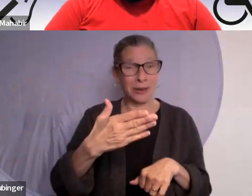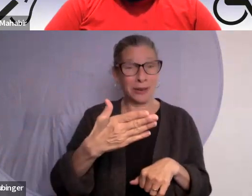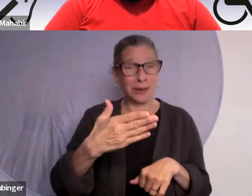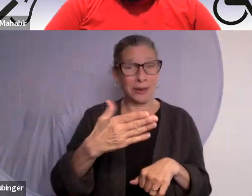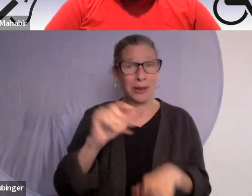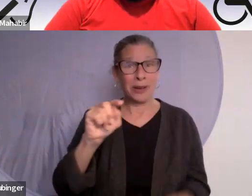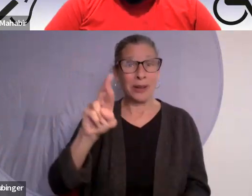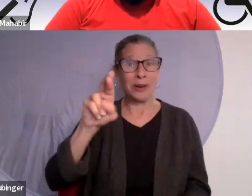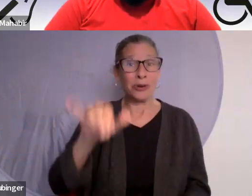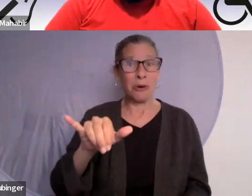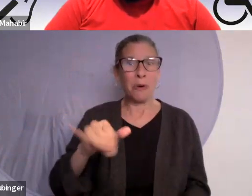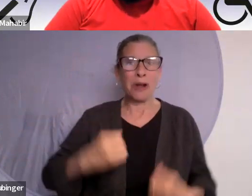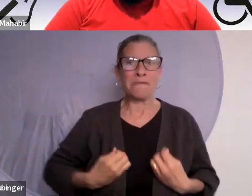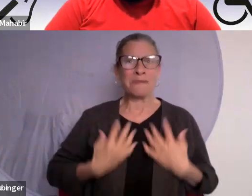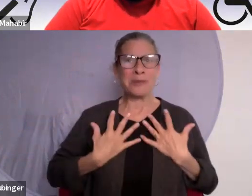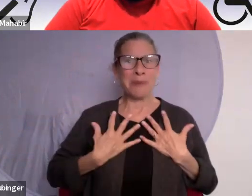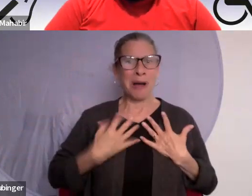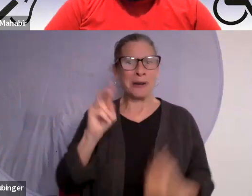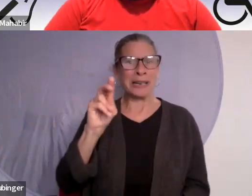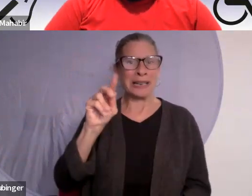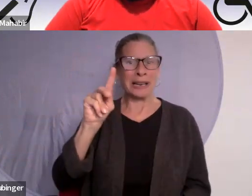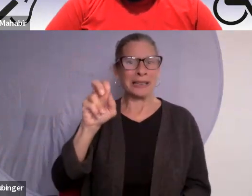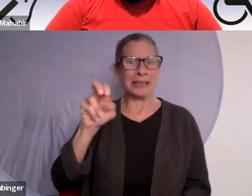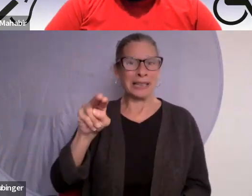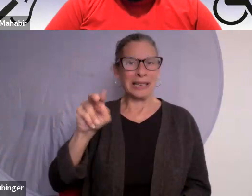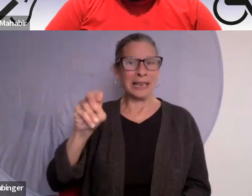for giving that inspiring keynote speech. And thank you to